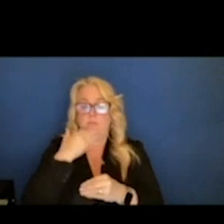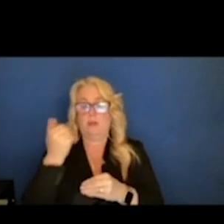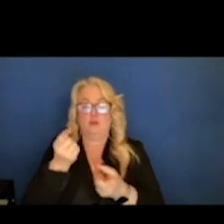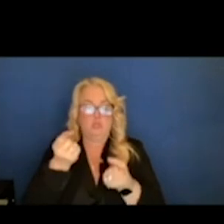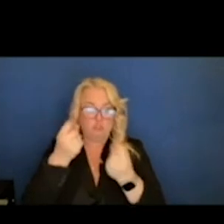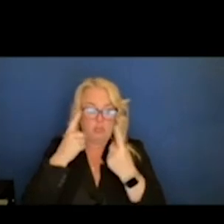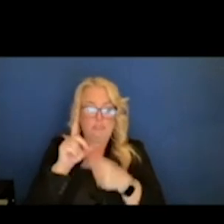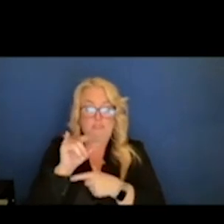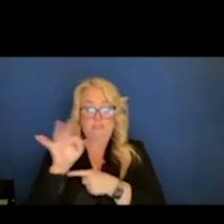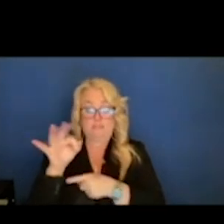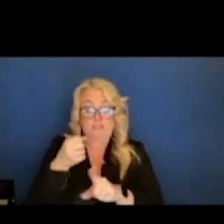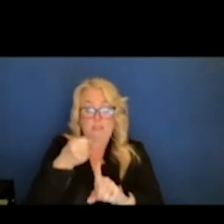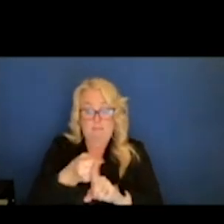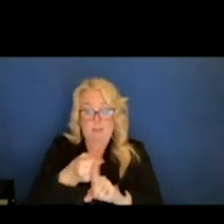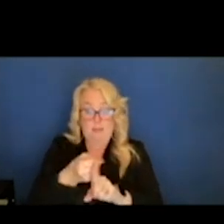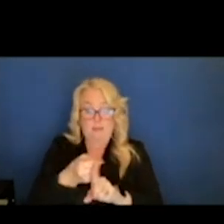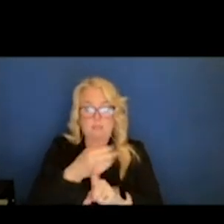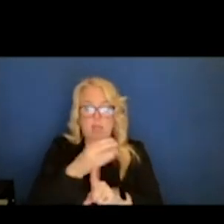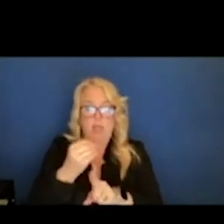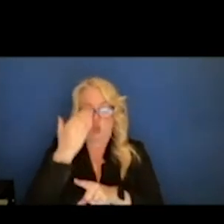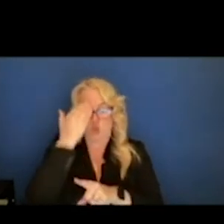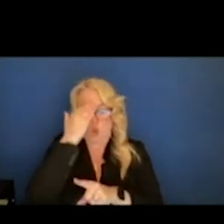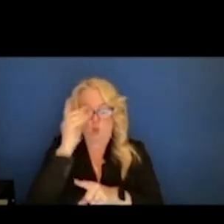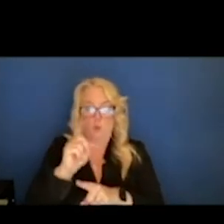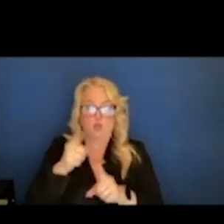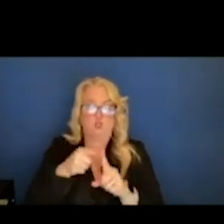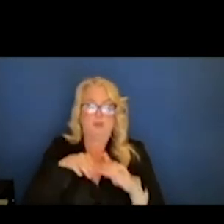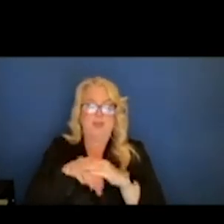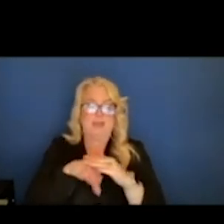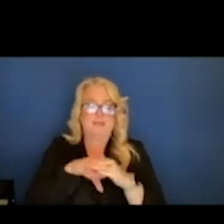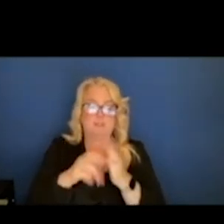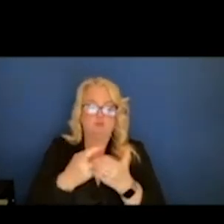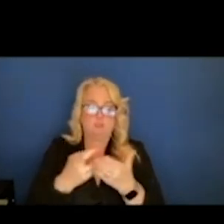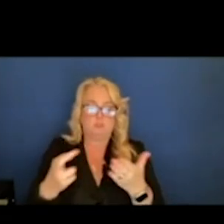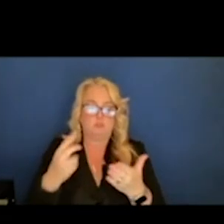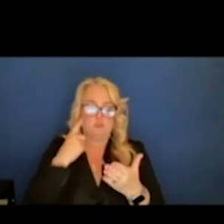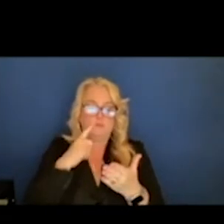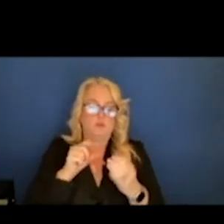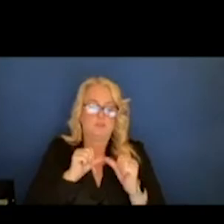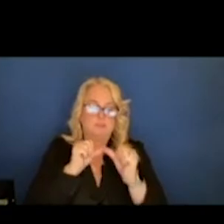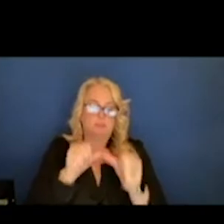impact and know where to access the resources to continue your journey.